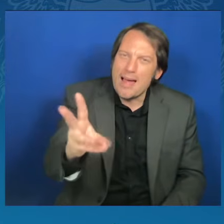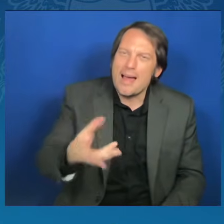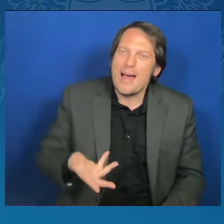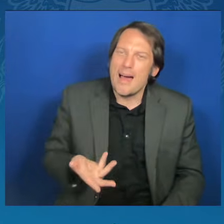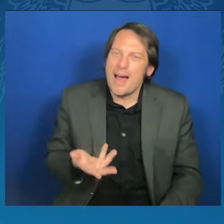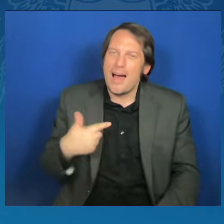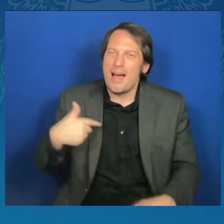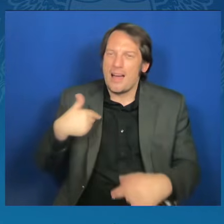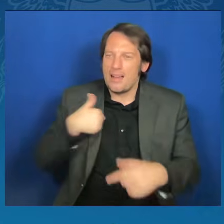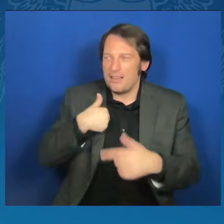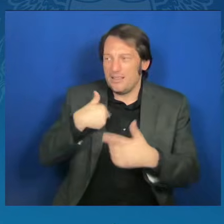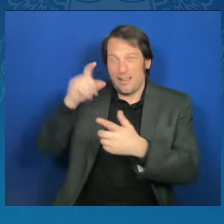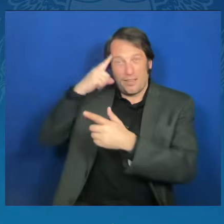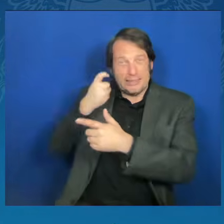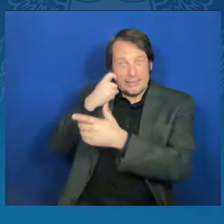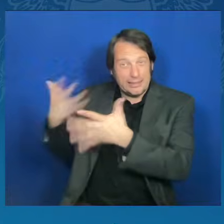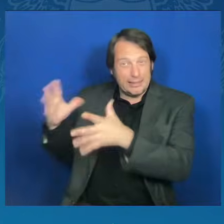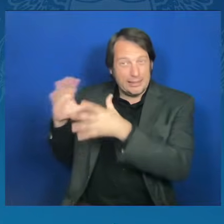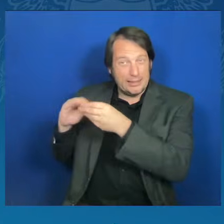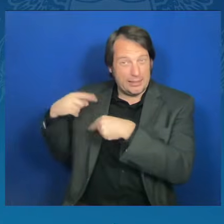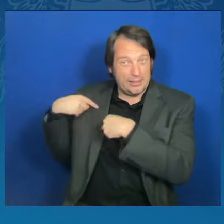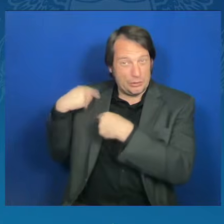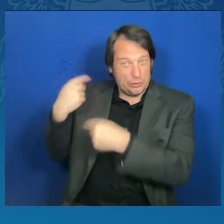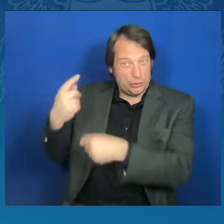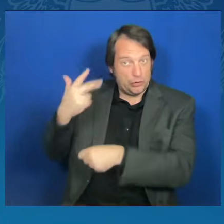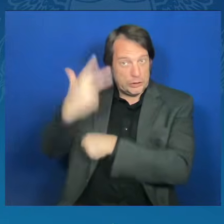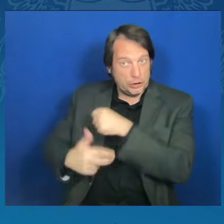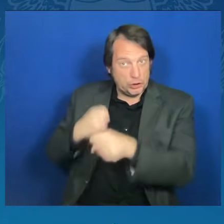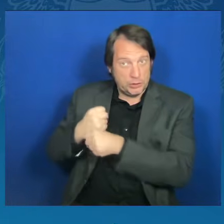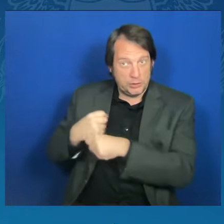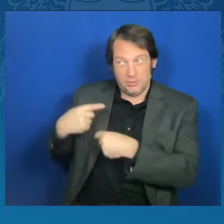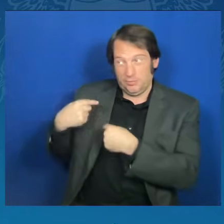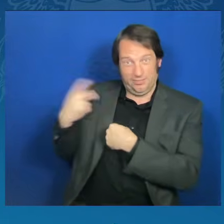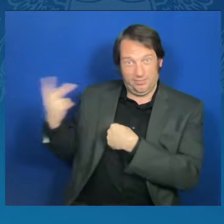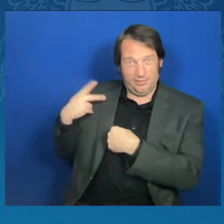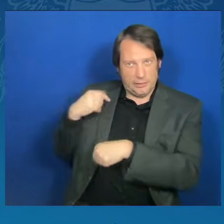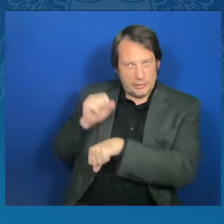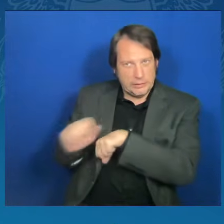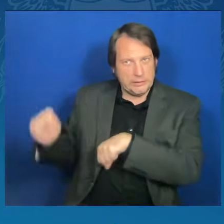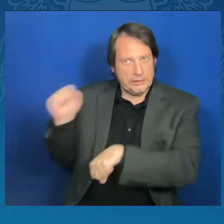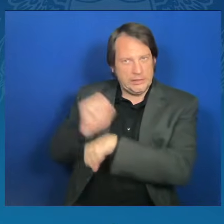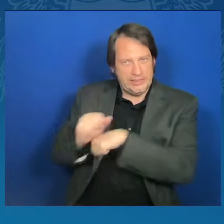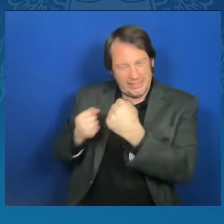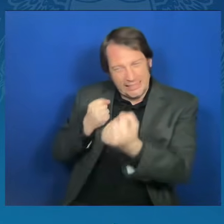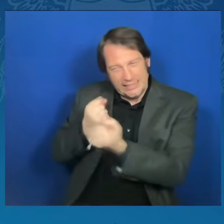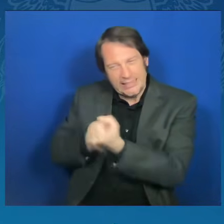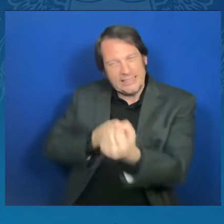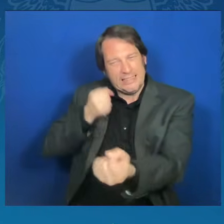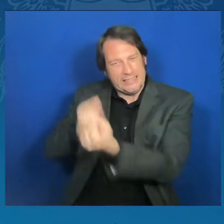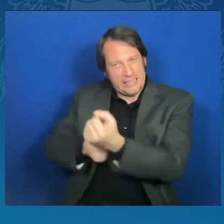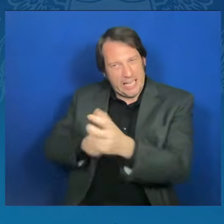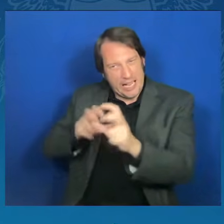that we are doing to invest in communities in many ways, including through small businesses.